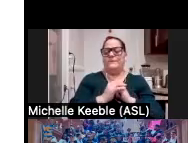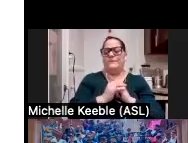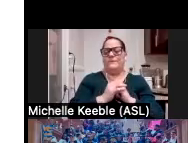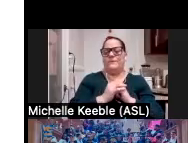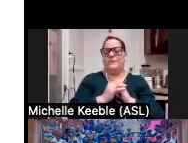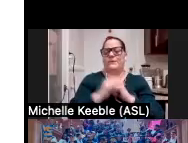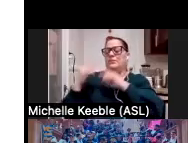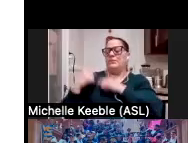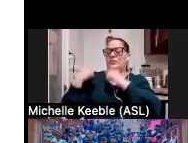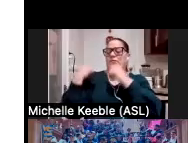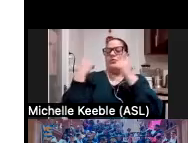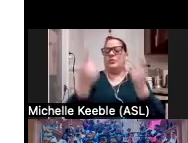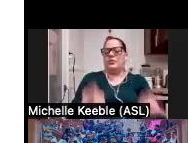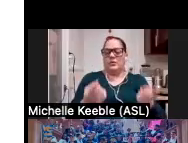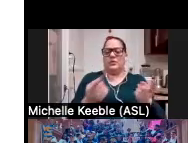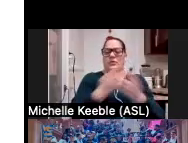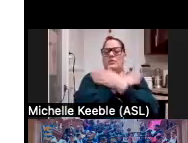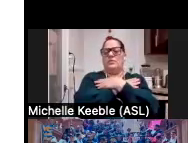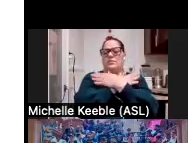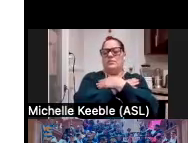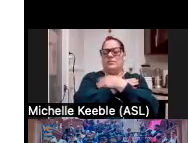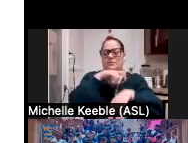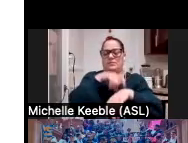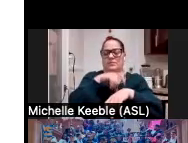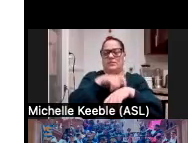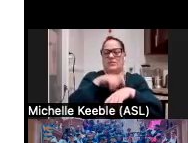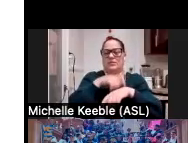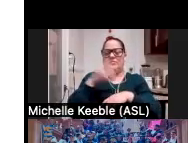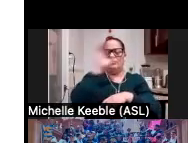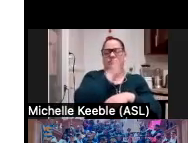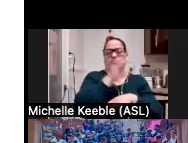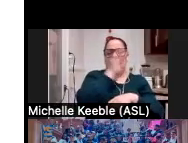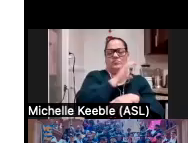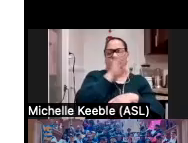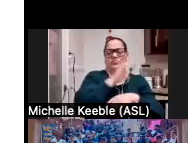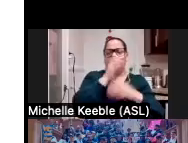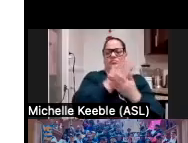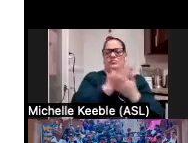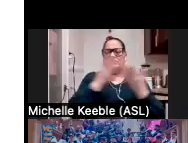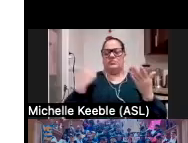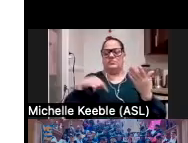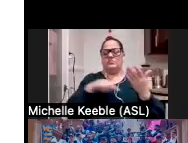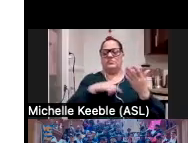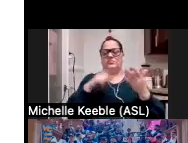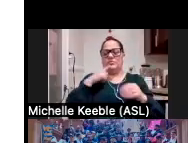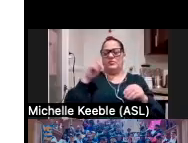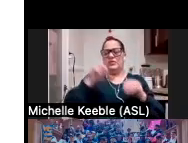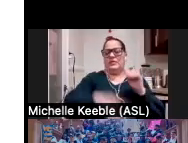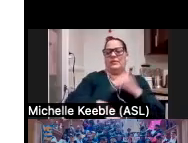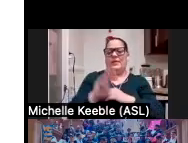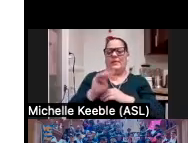our downtime, we were looking for things to do that kept them out of bars longer than they might